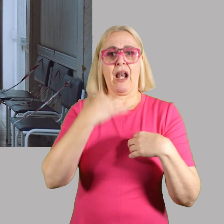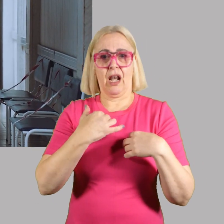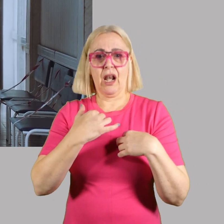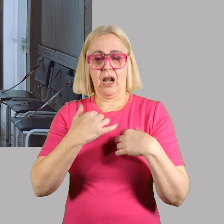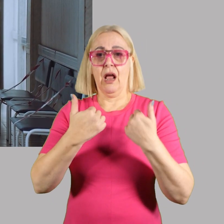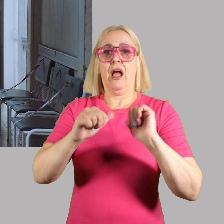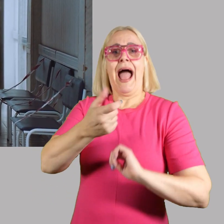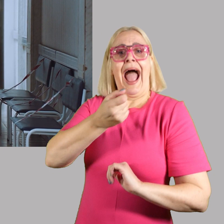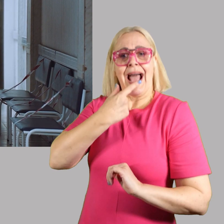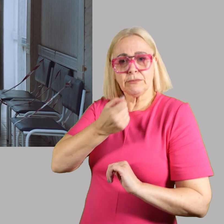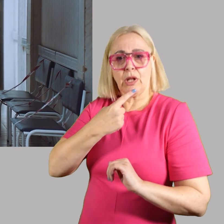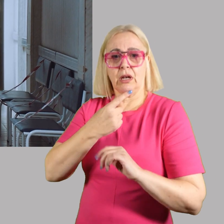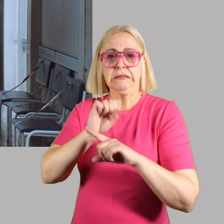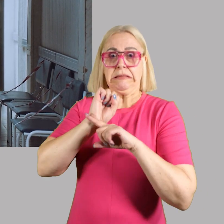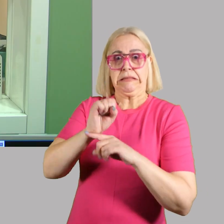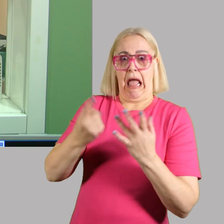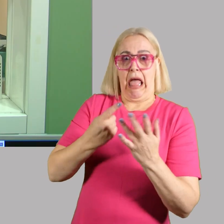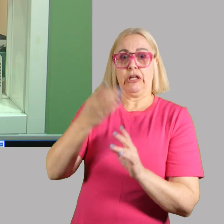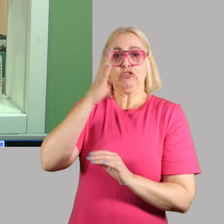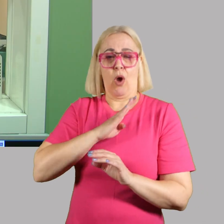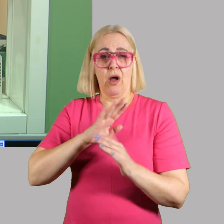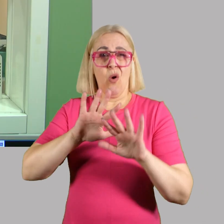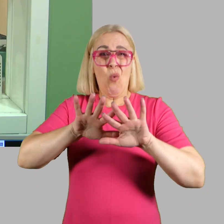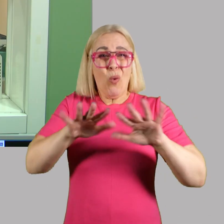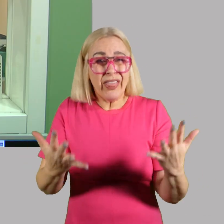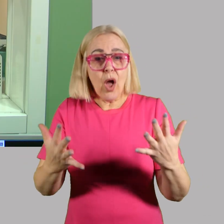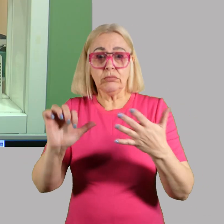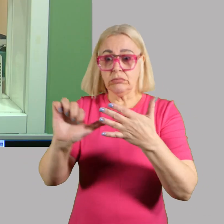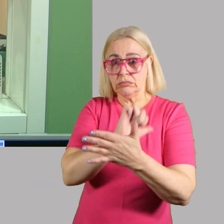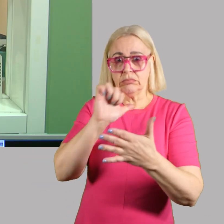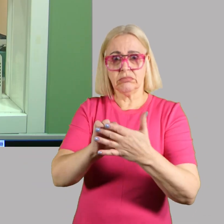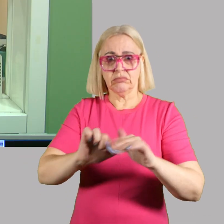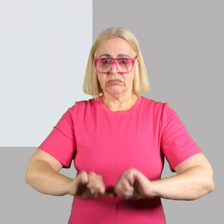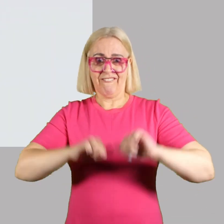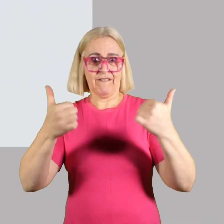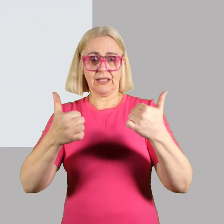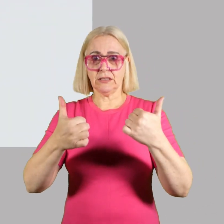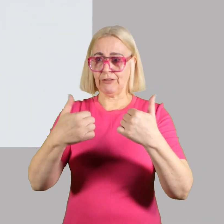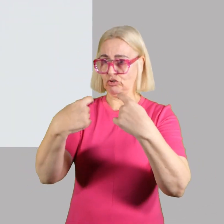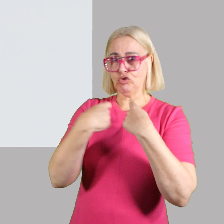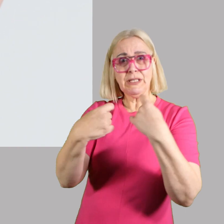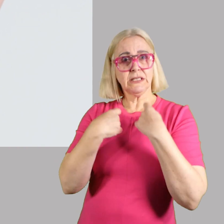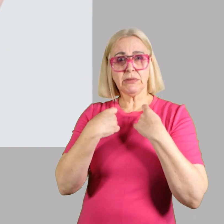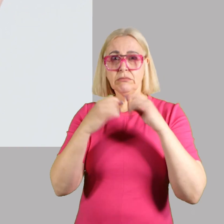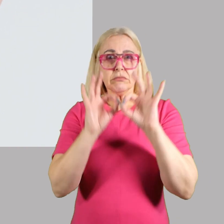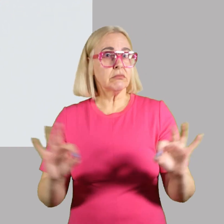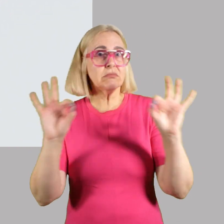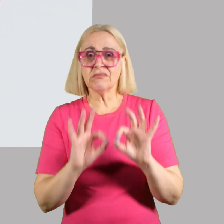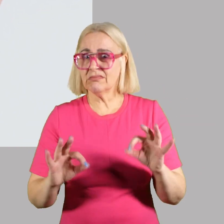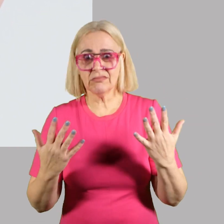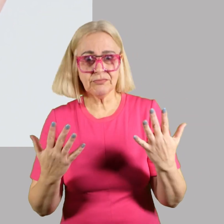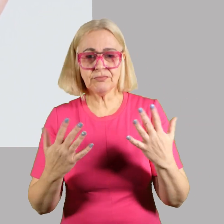in line for hours to be evaluated, to do CT scans and to receive Aspirin to prevent another stroke,